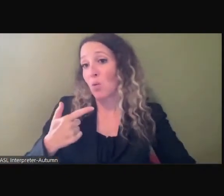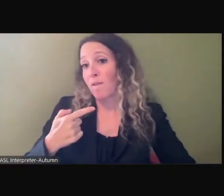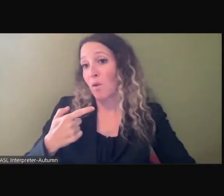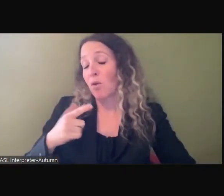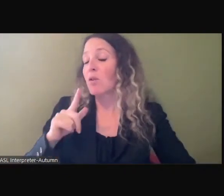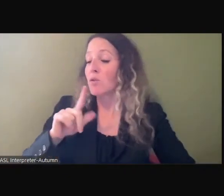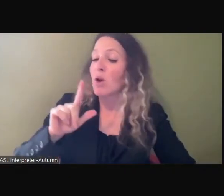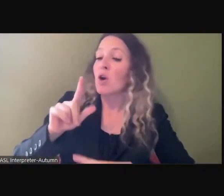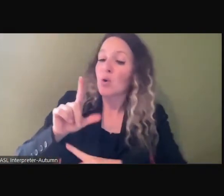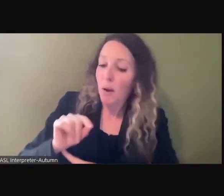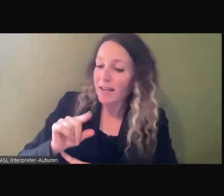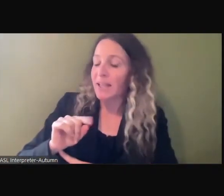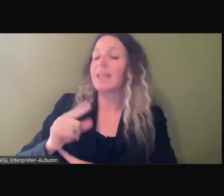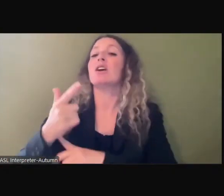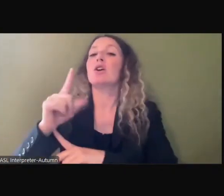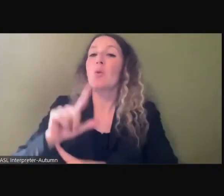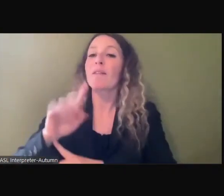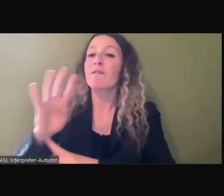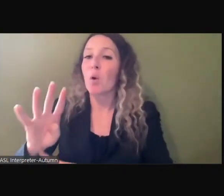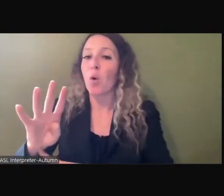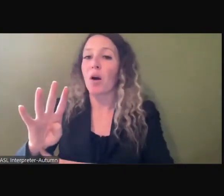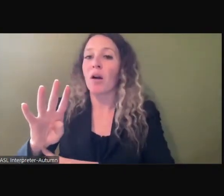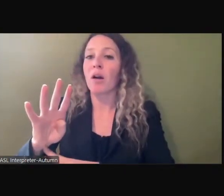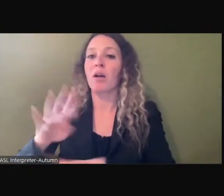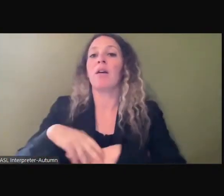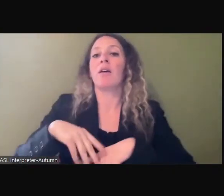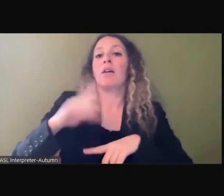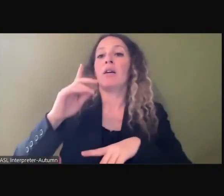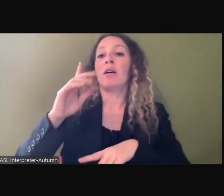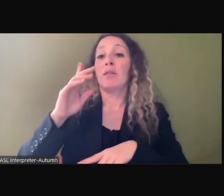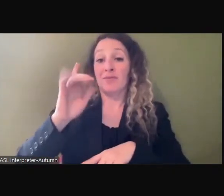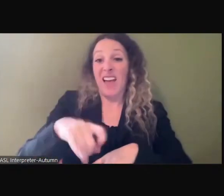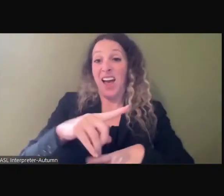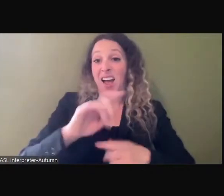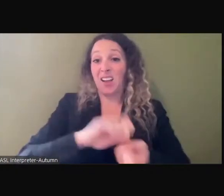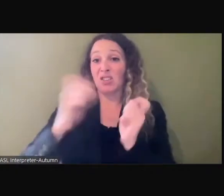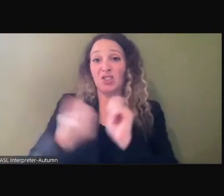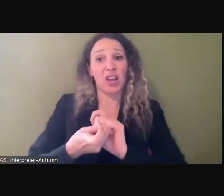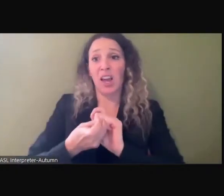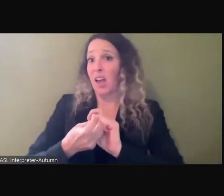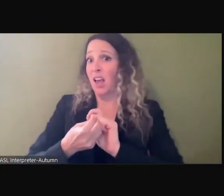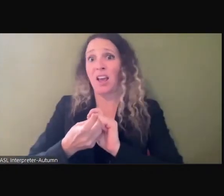years has been a game changer for telehealth providers. Looking forward, the establishment